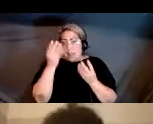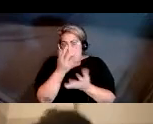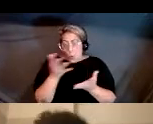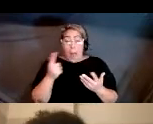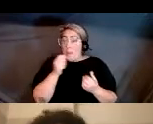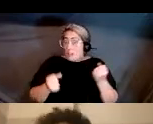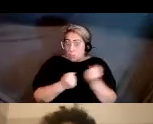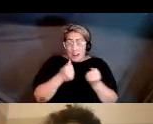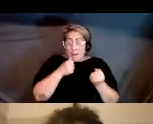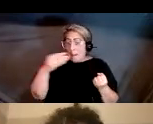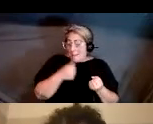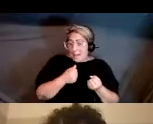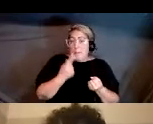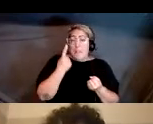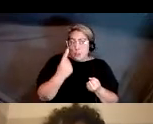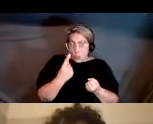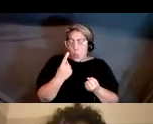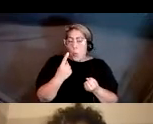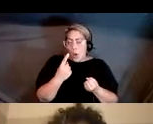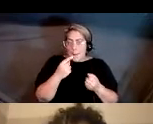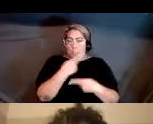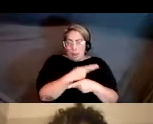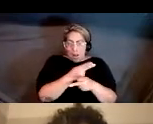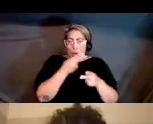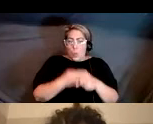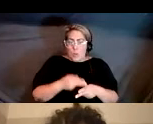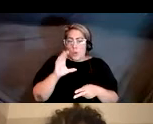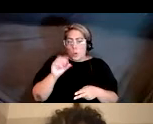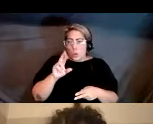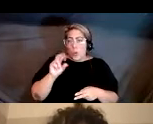called the